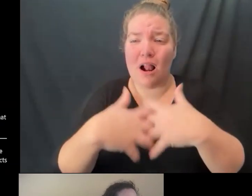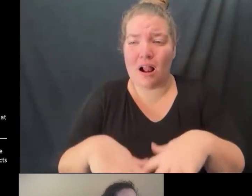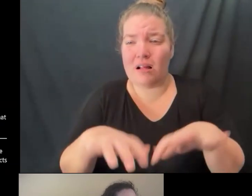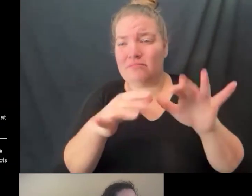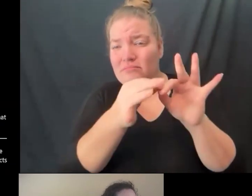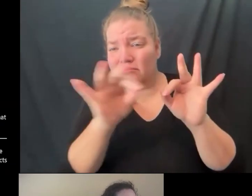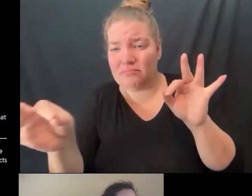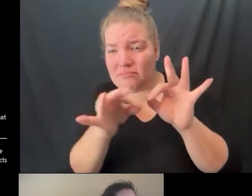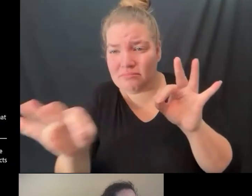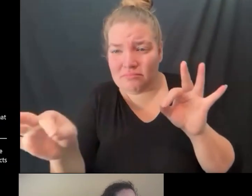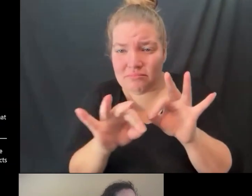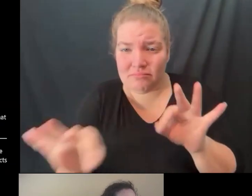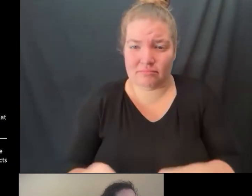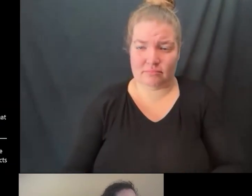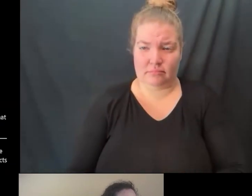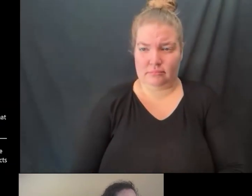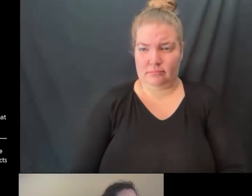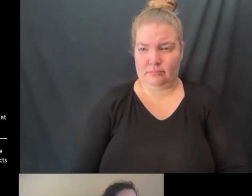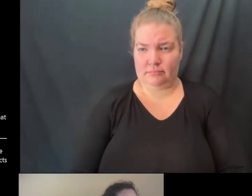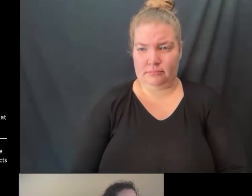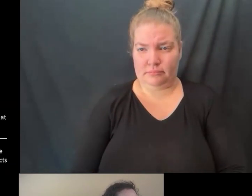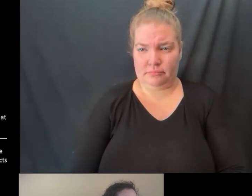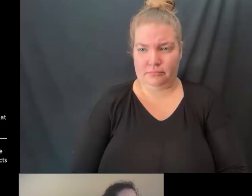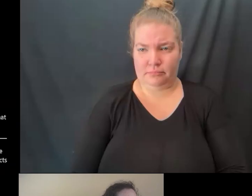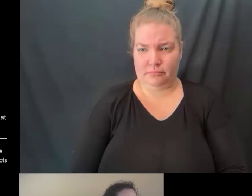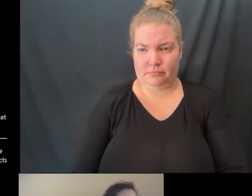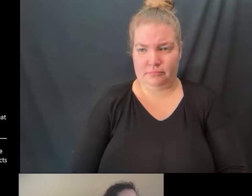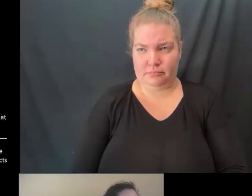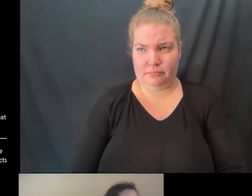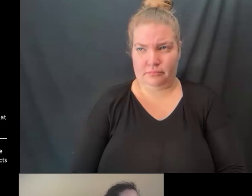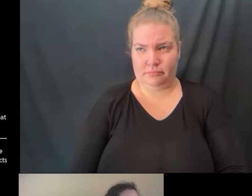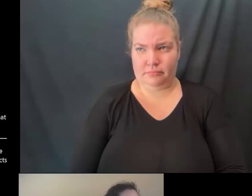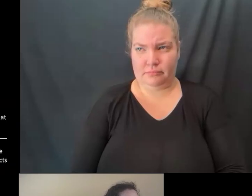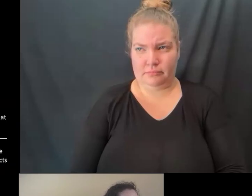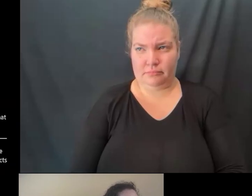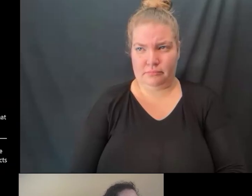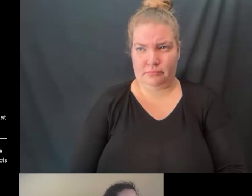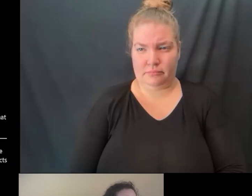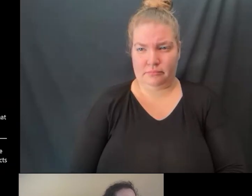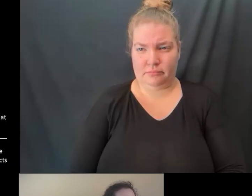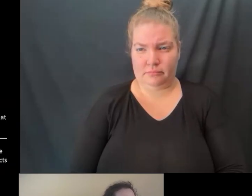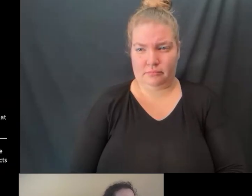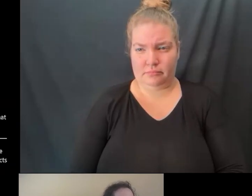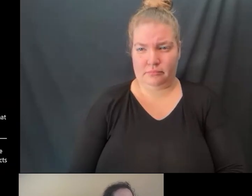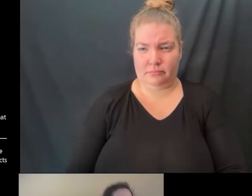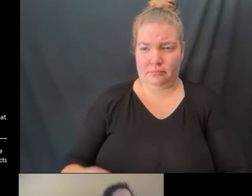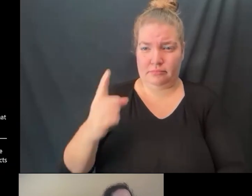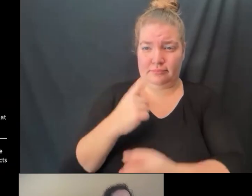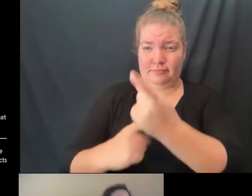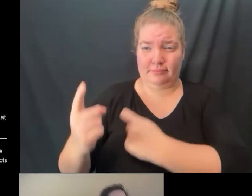And this really speaks to, well--